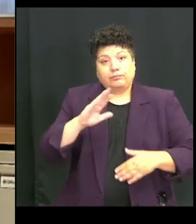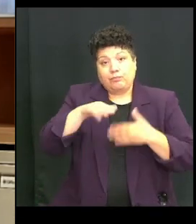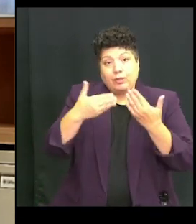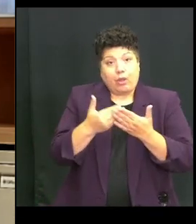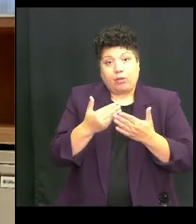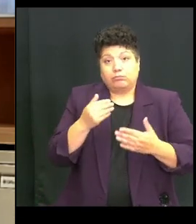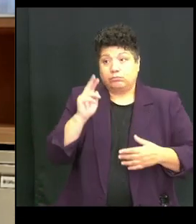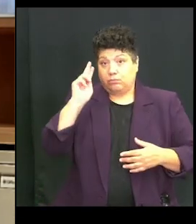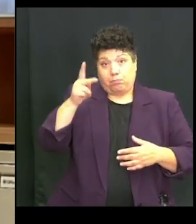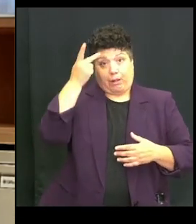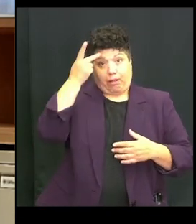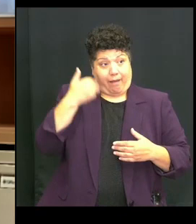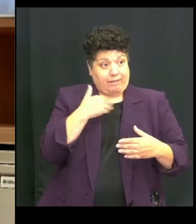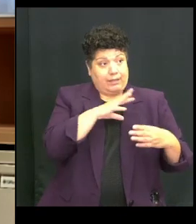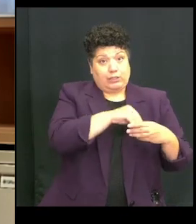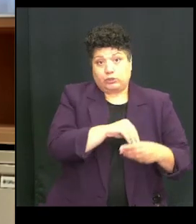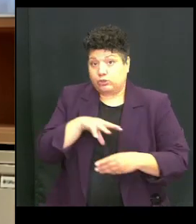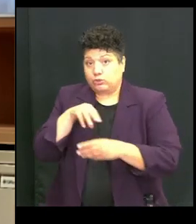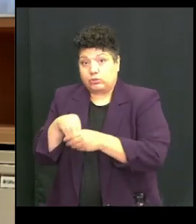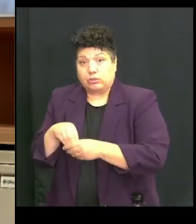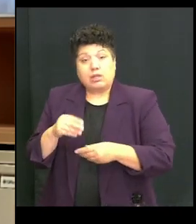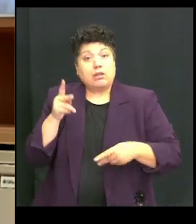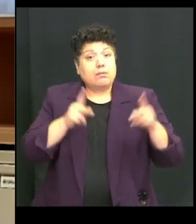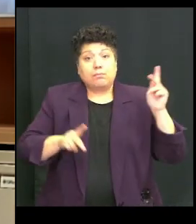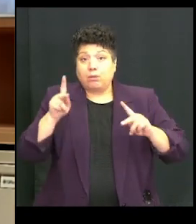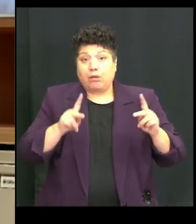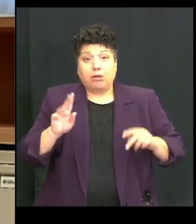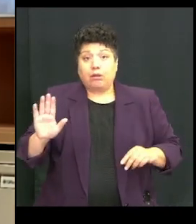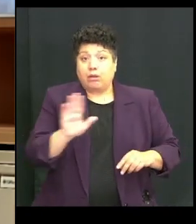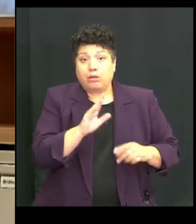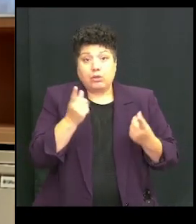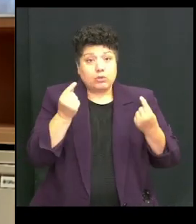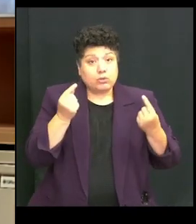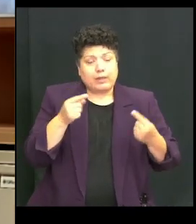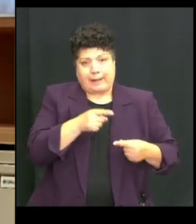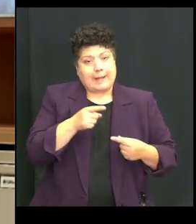There's a lot of people out there that don't live for the cut and thrust of politics.